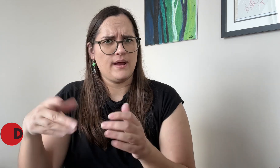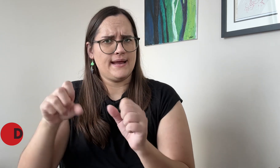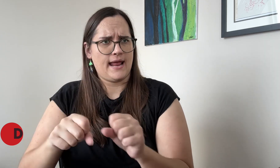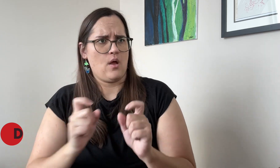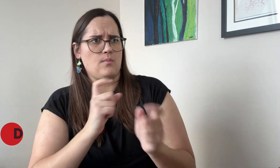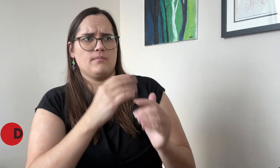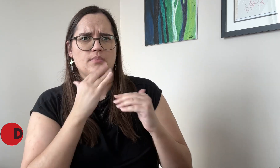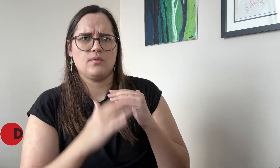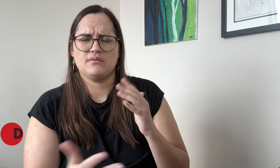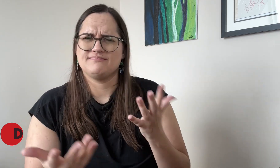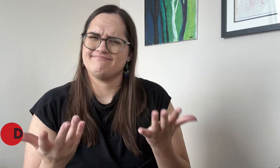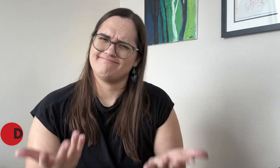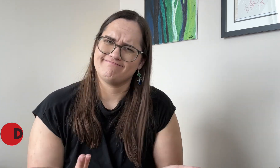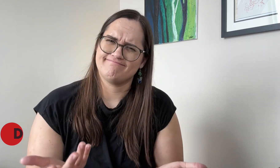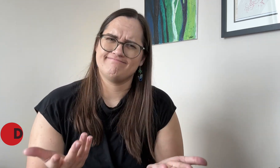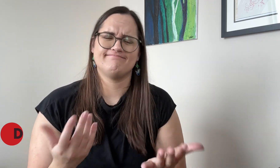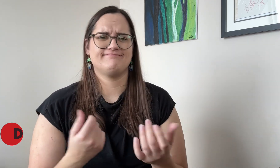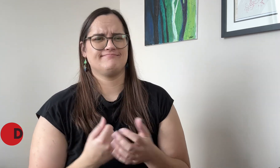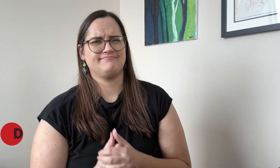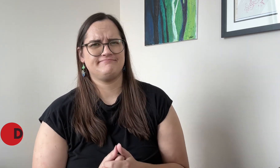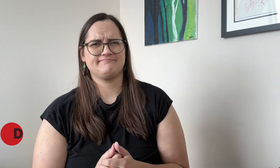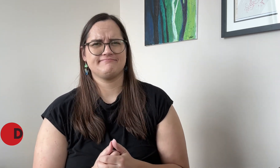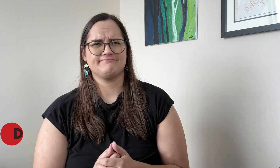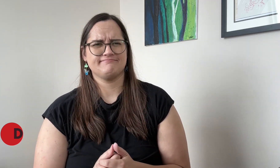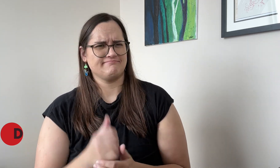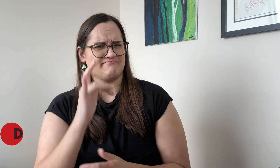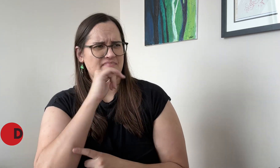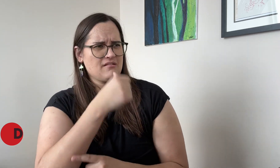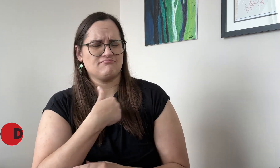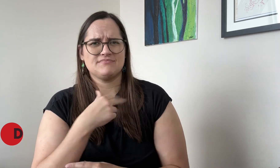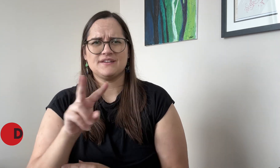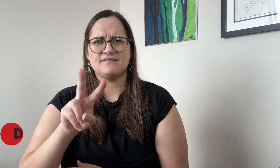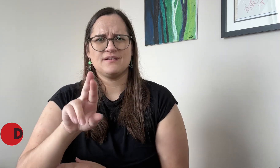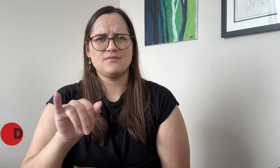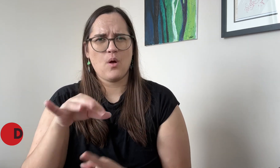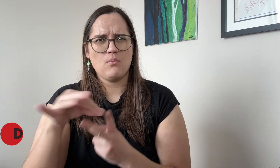Why don't they offer a VRI option and have a tablet readily available